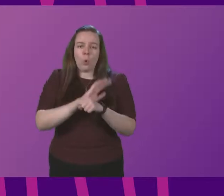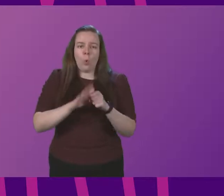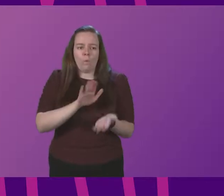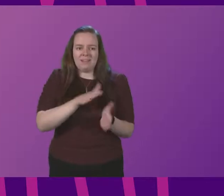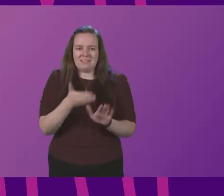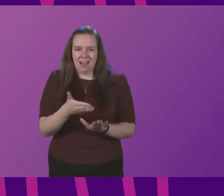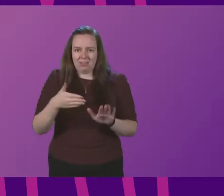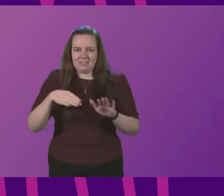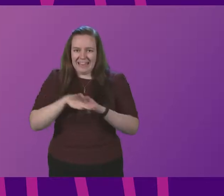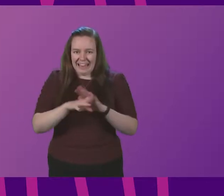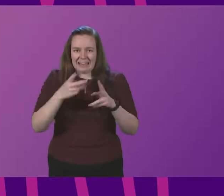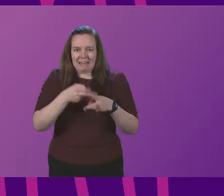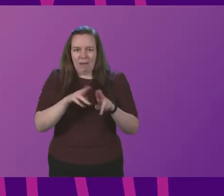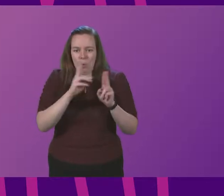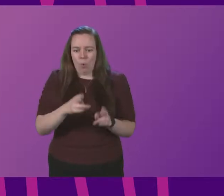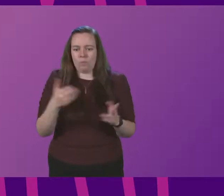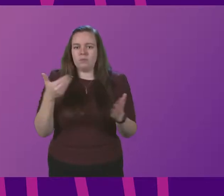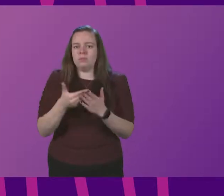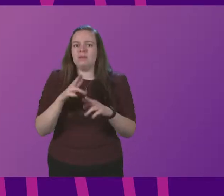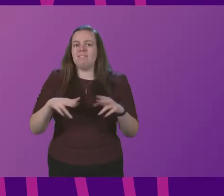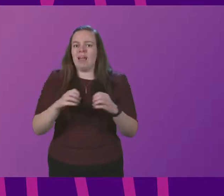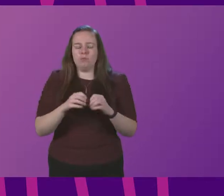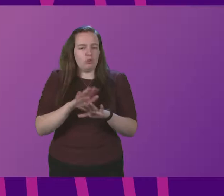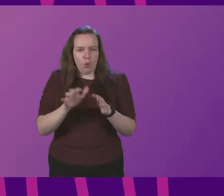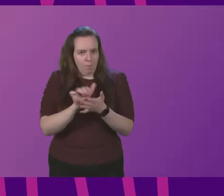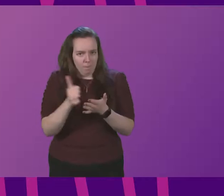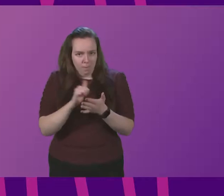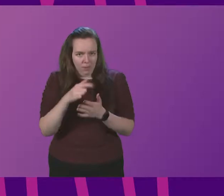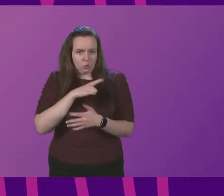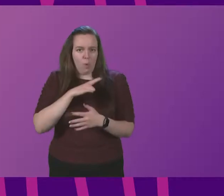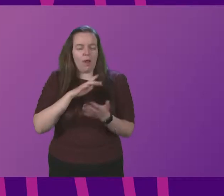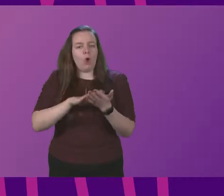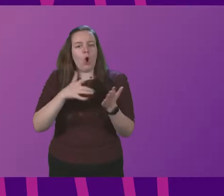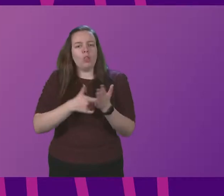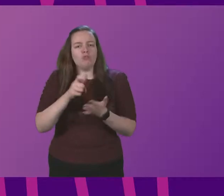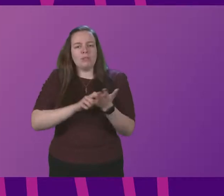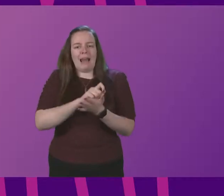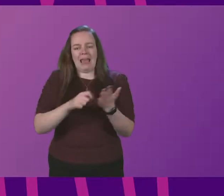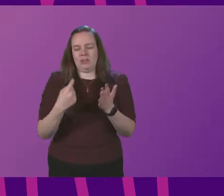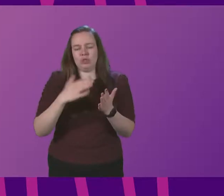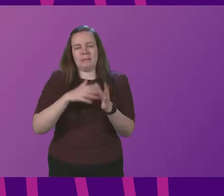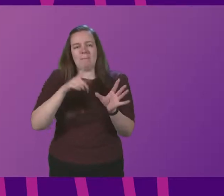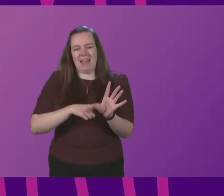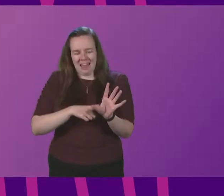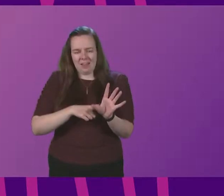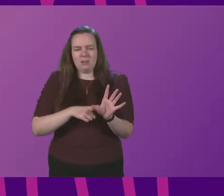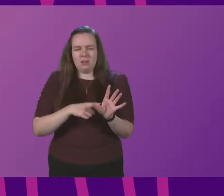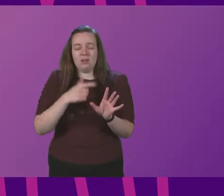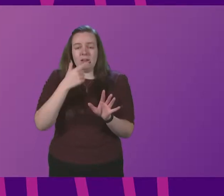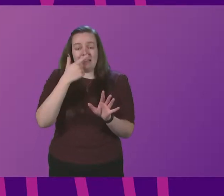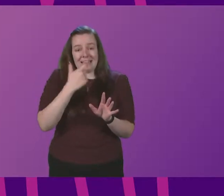to February was not published as scheduled because of the Holyrood elections in May. Will the Deputy